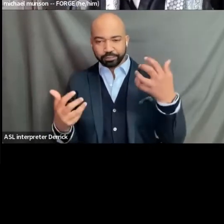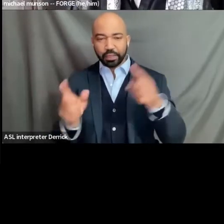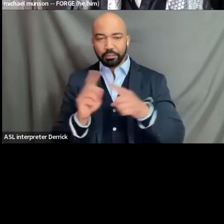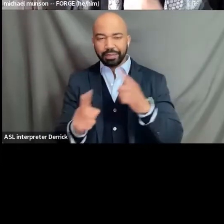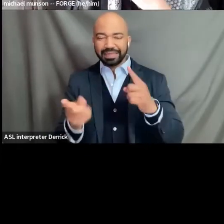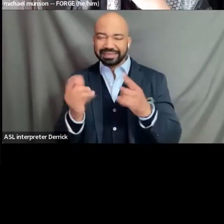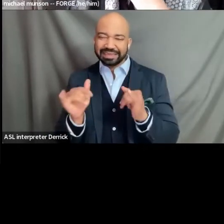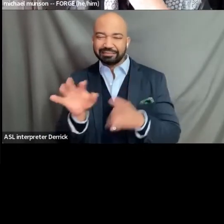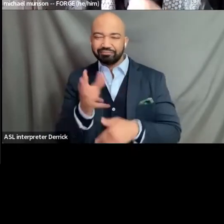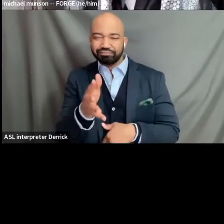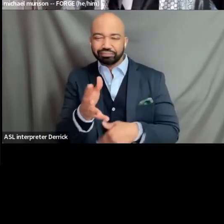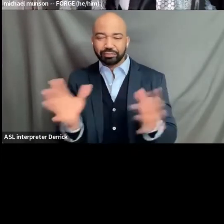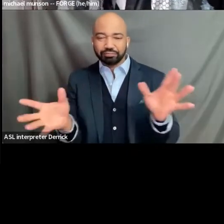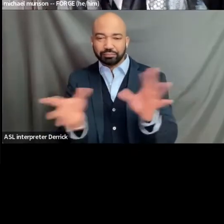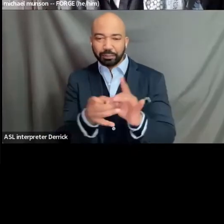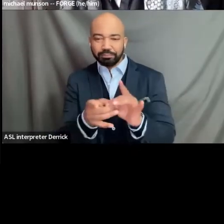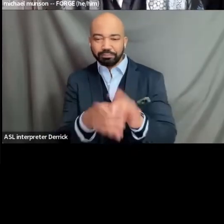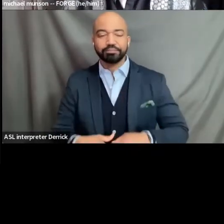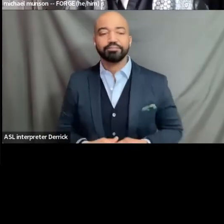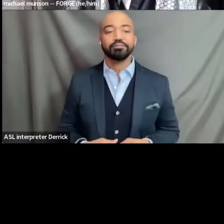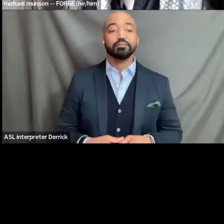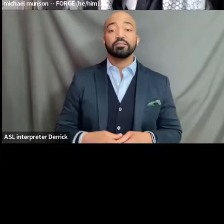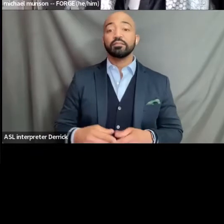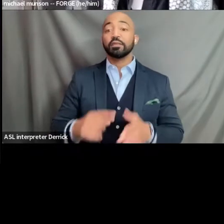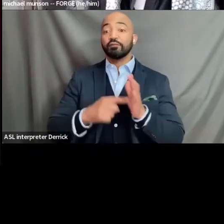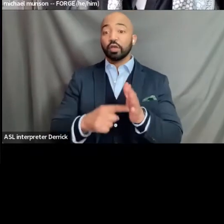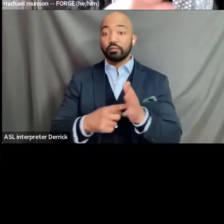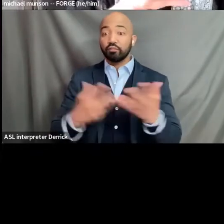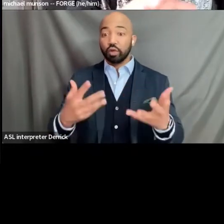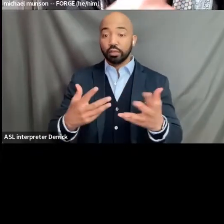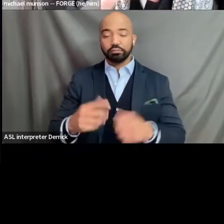So we're gonna look at smoking first and when we look at smoking,